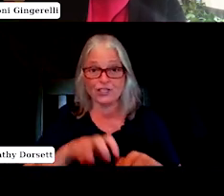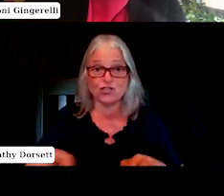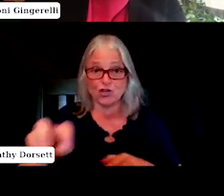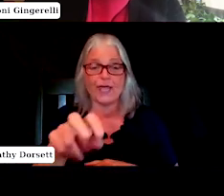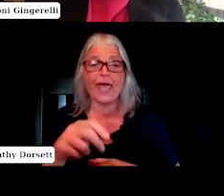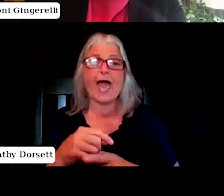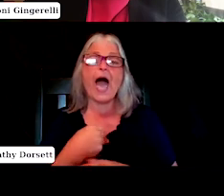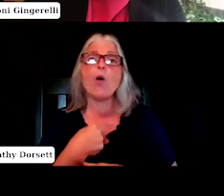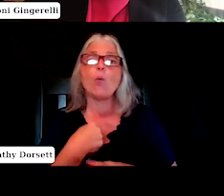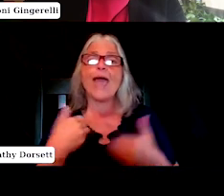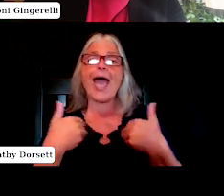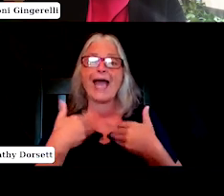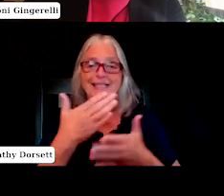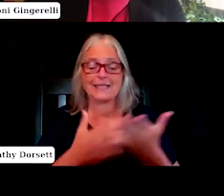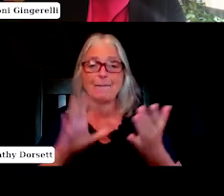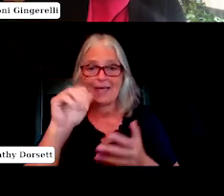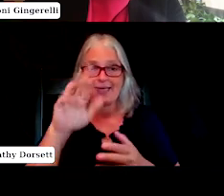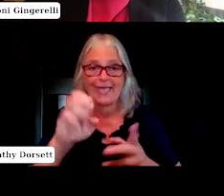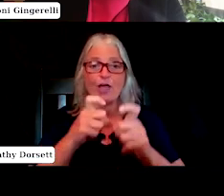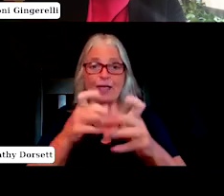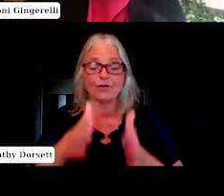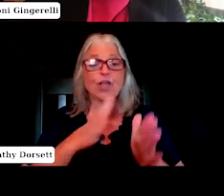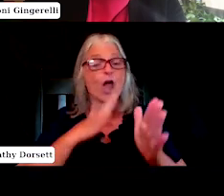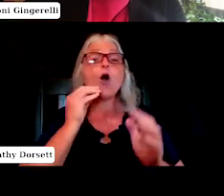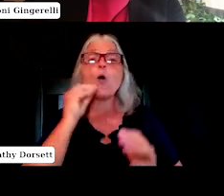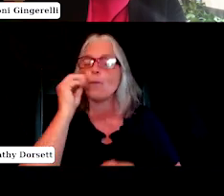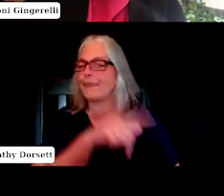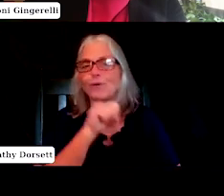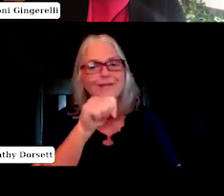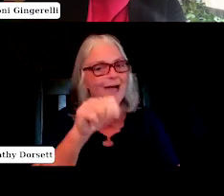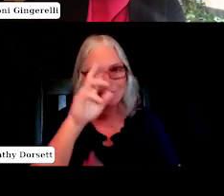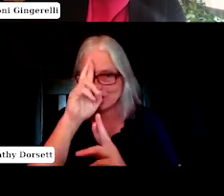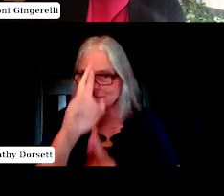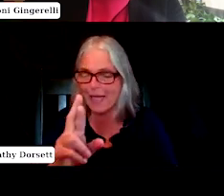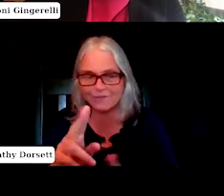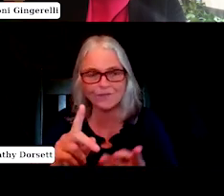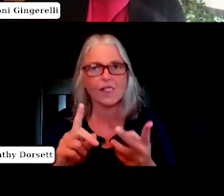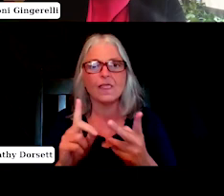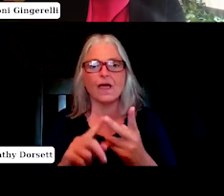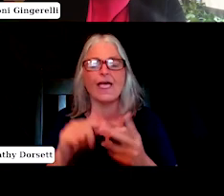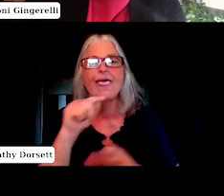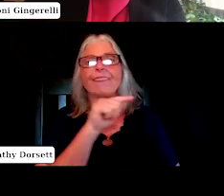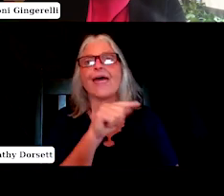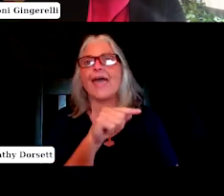We had some caregivers in our home who weren't very respectful and. They.